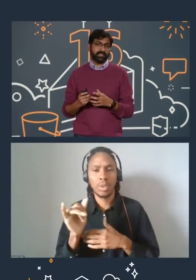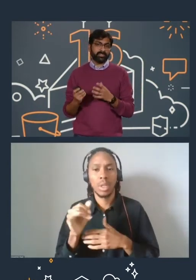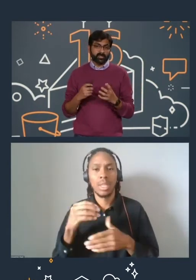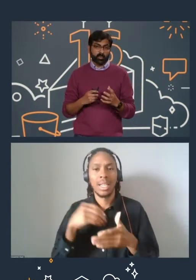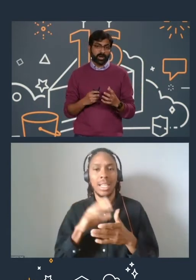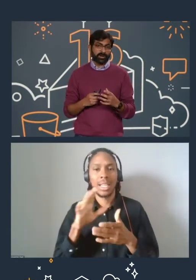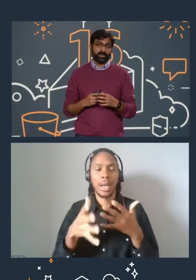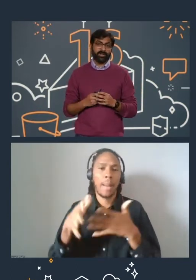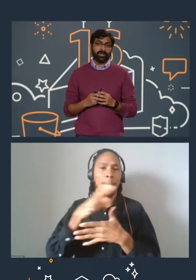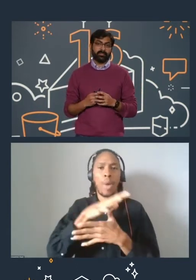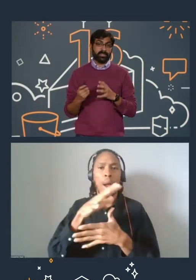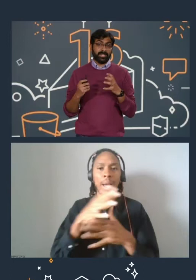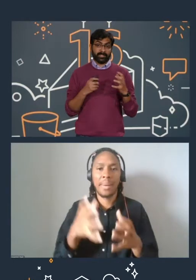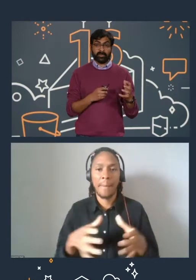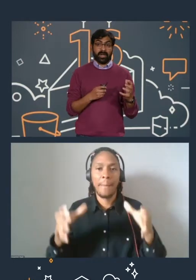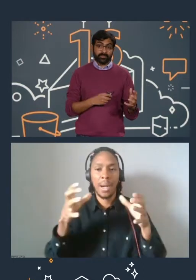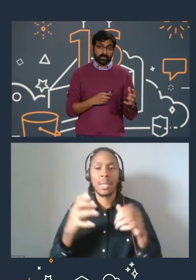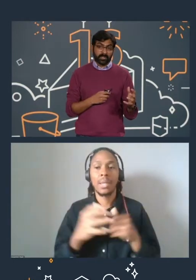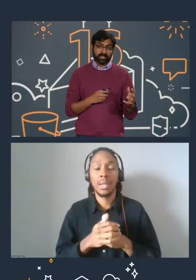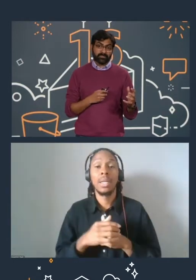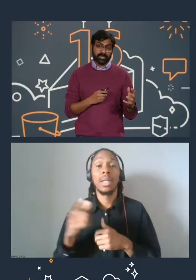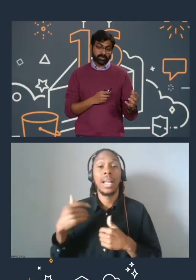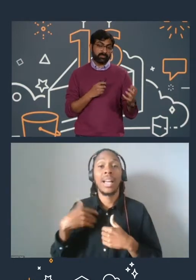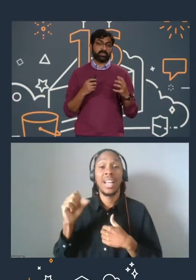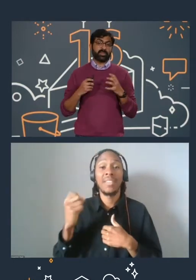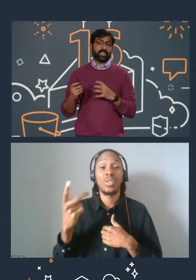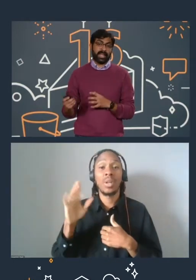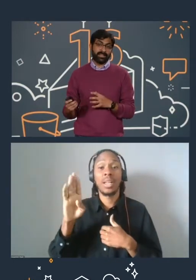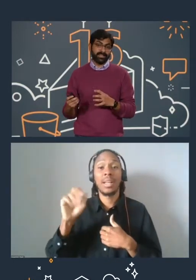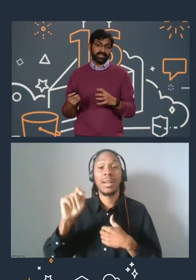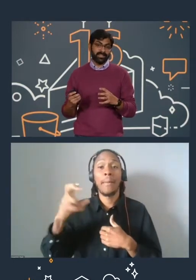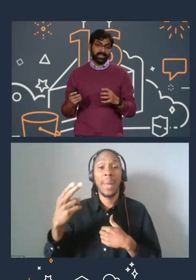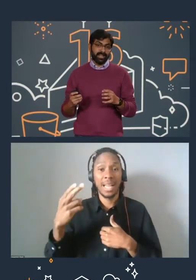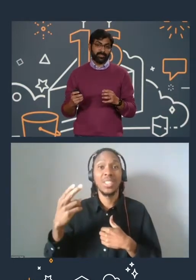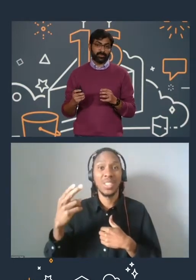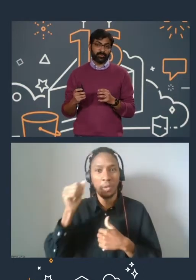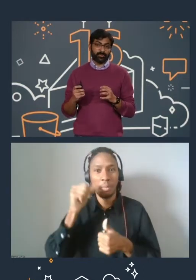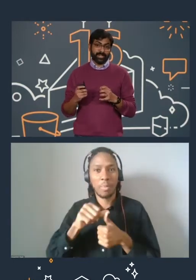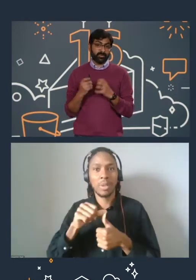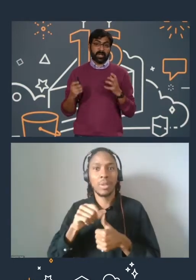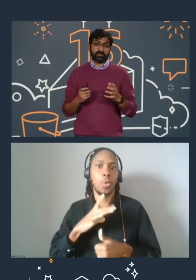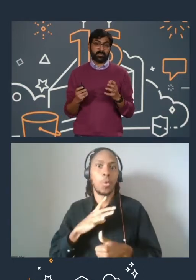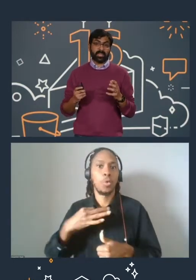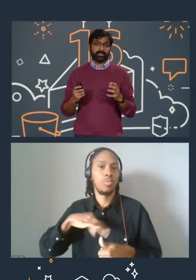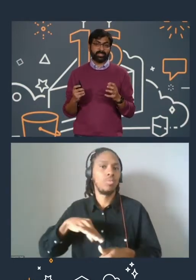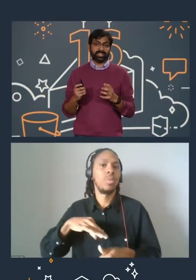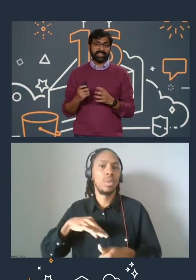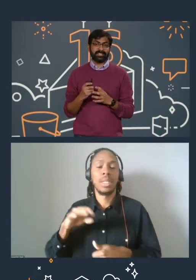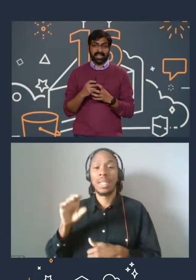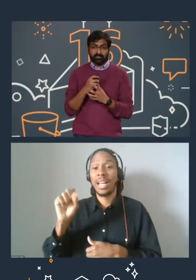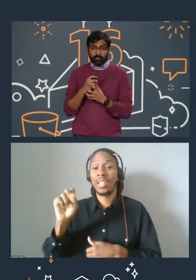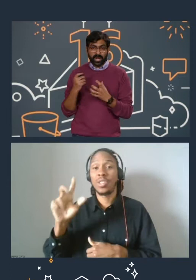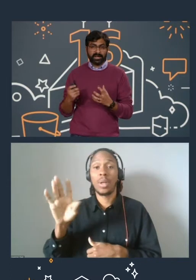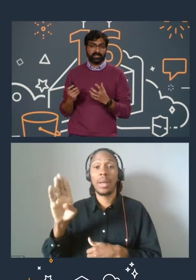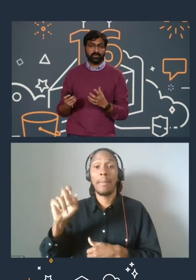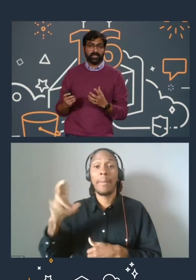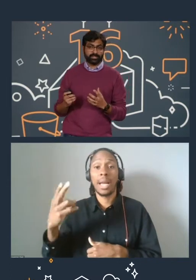And this is where the S3 batch replication feature comes in really handy. And so S3 batch replication is a brand new feature